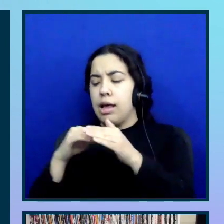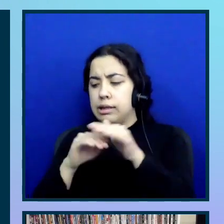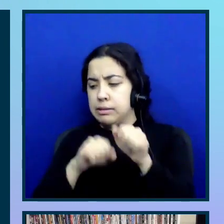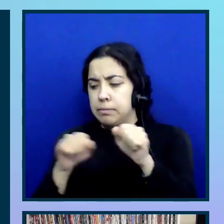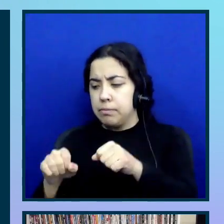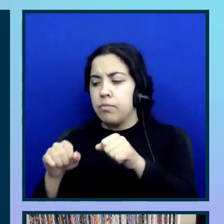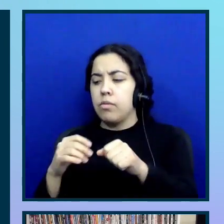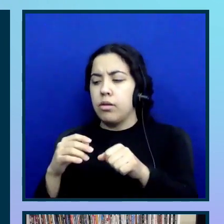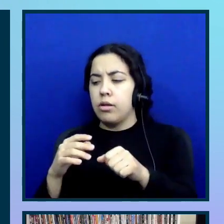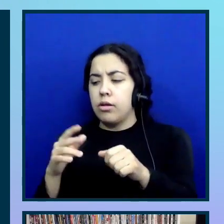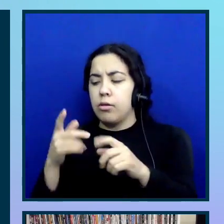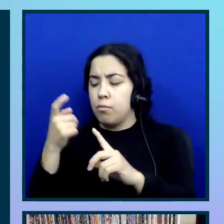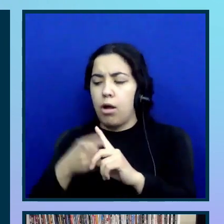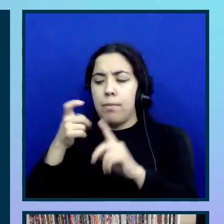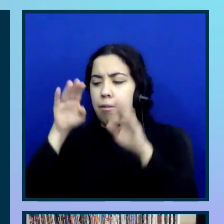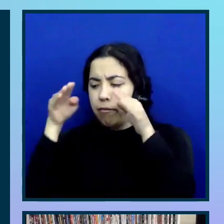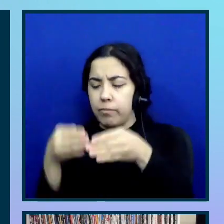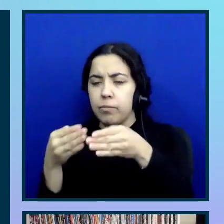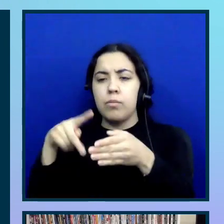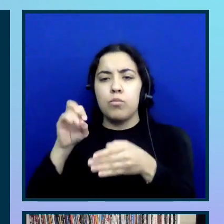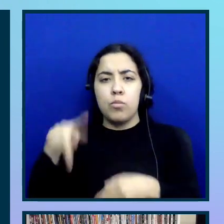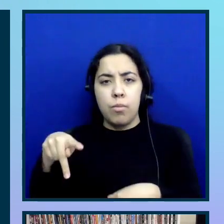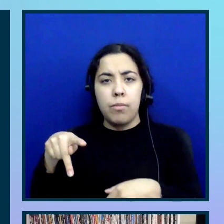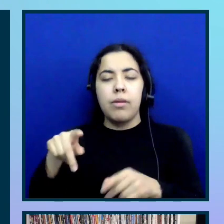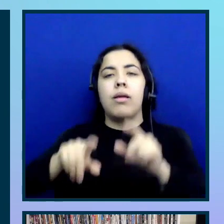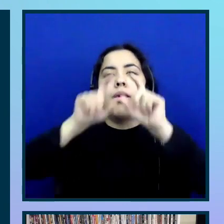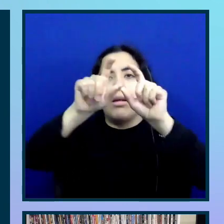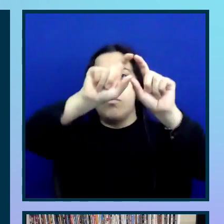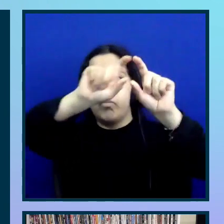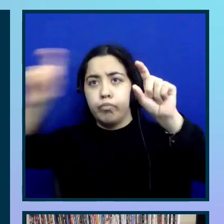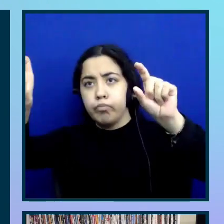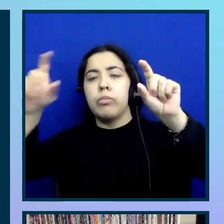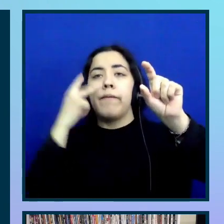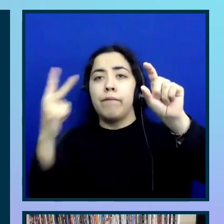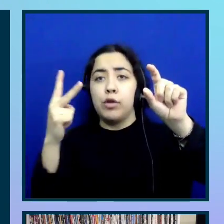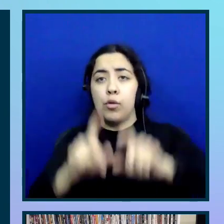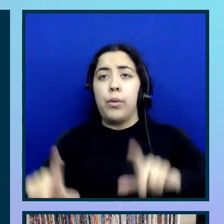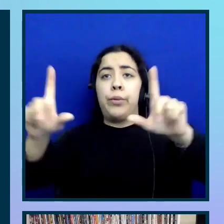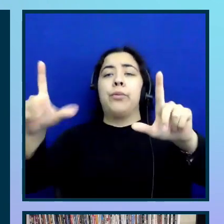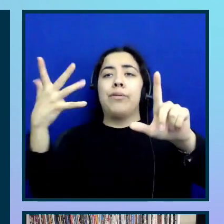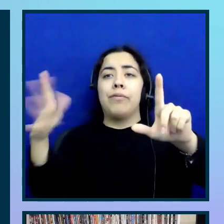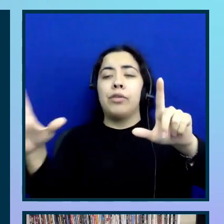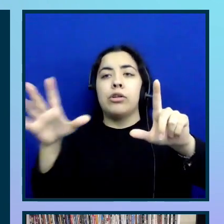So this prop was placed on the heading text component and when the view loads focus shifts to the heading.